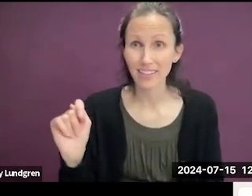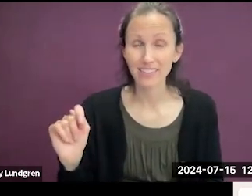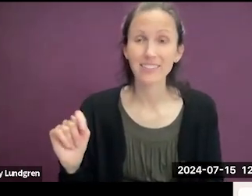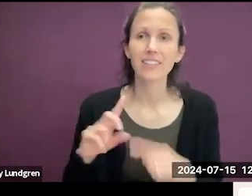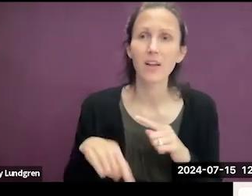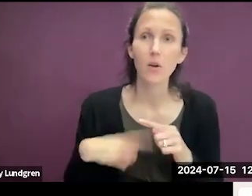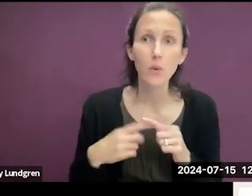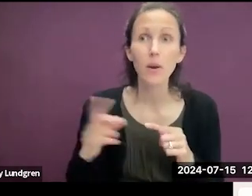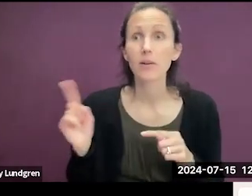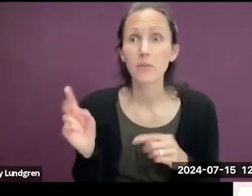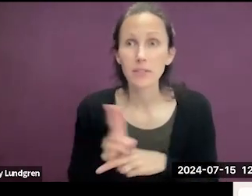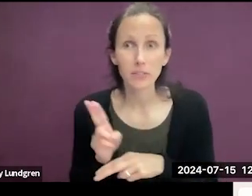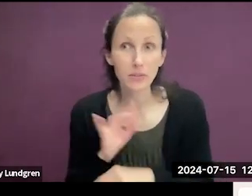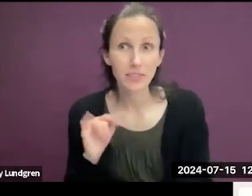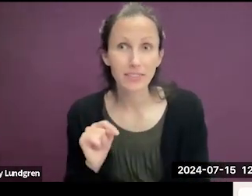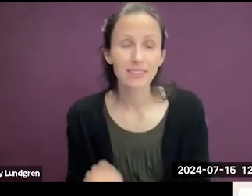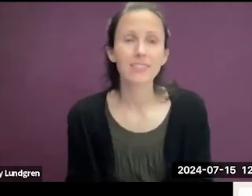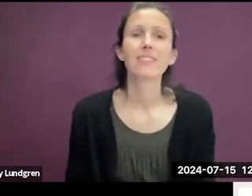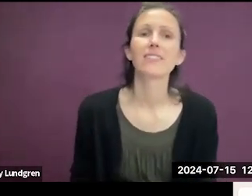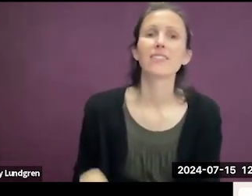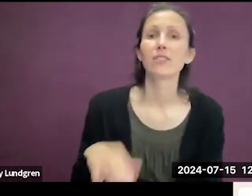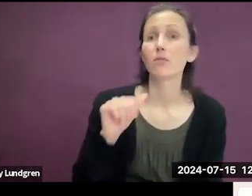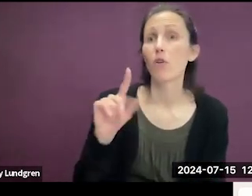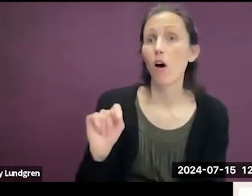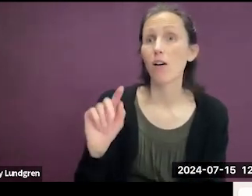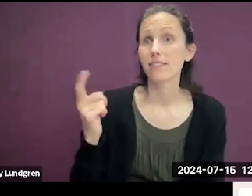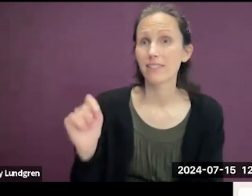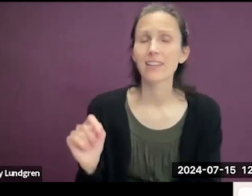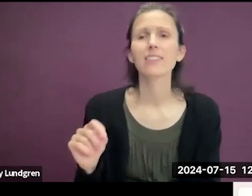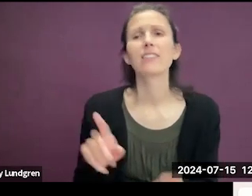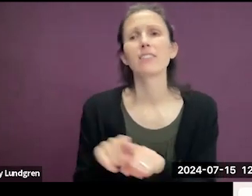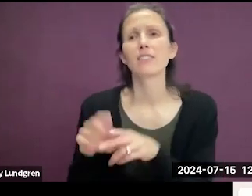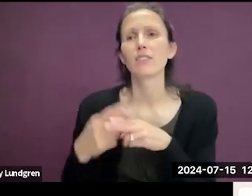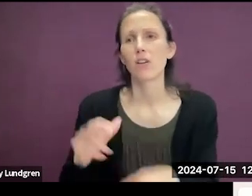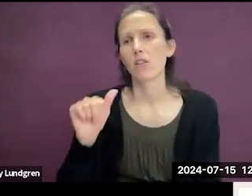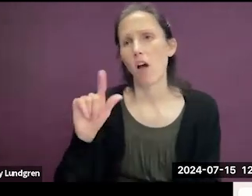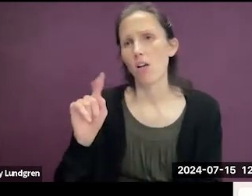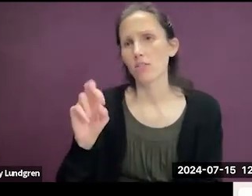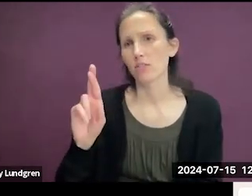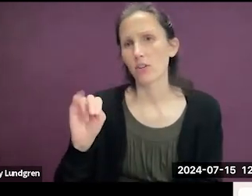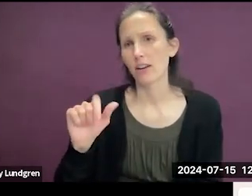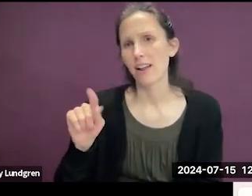So alt-text, it's also known as alternative text, helps visually impaired people understand the meaning